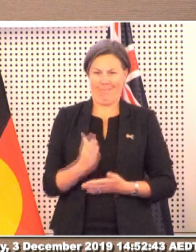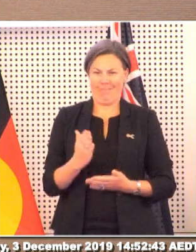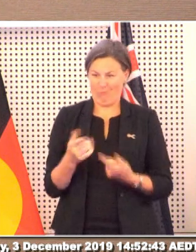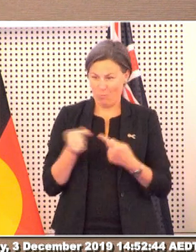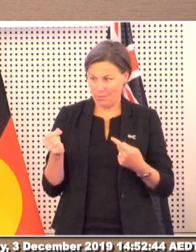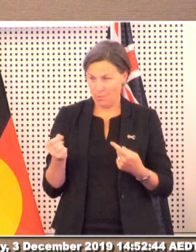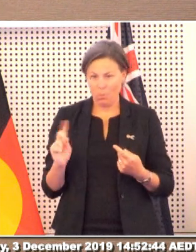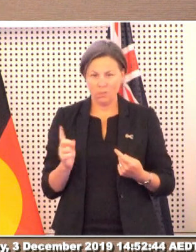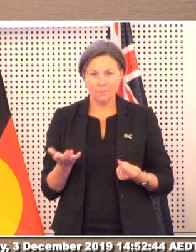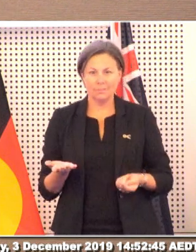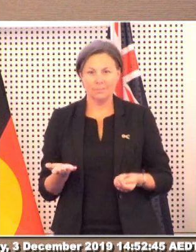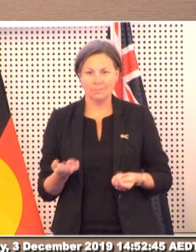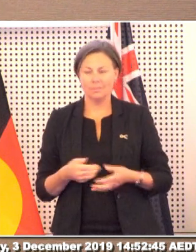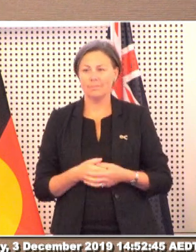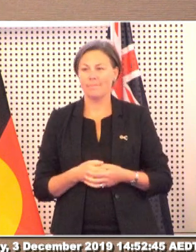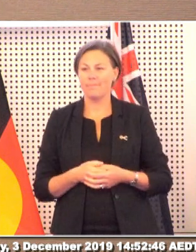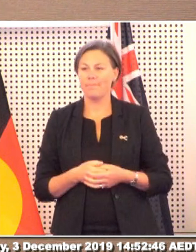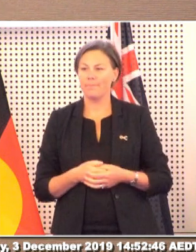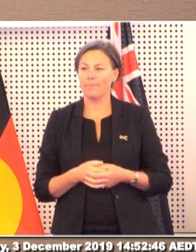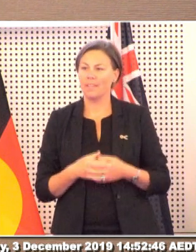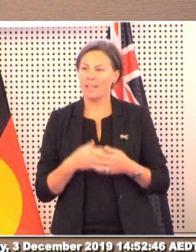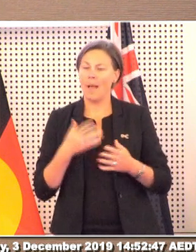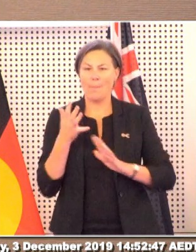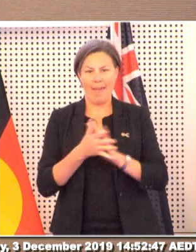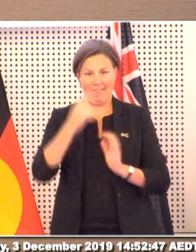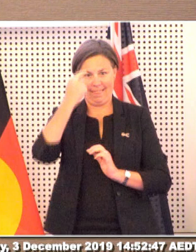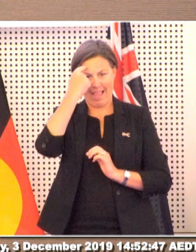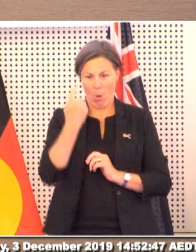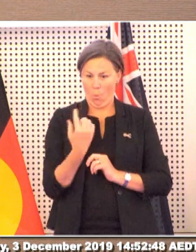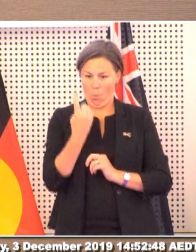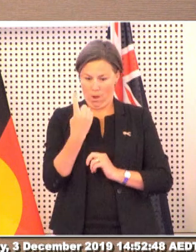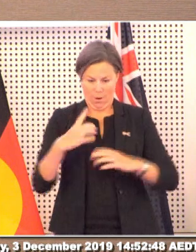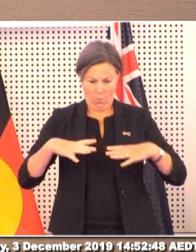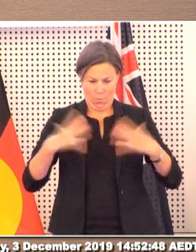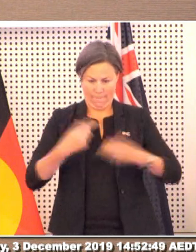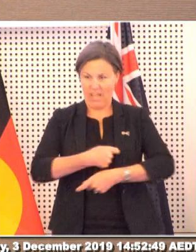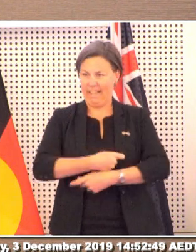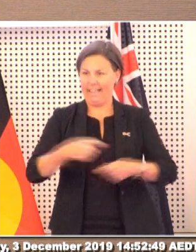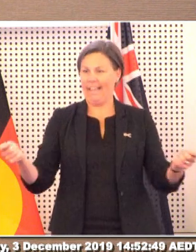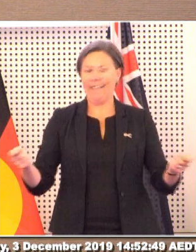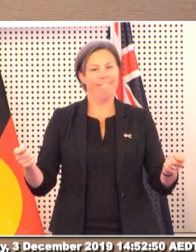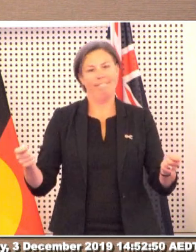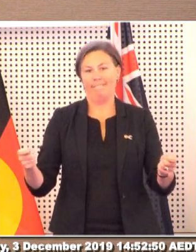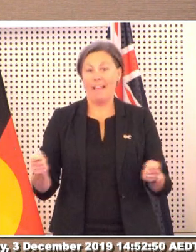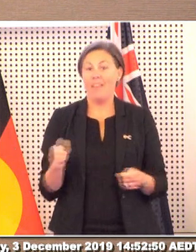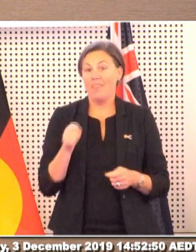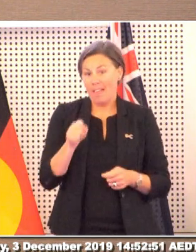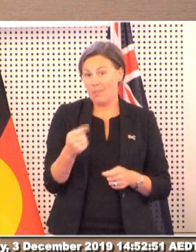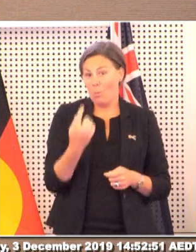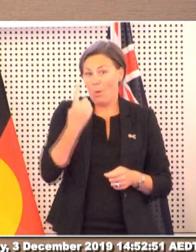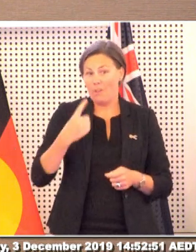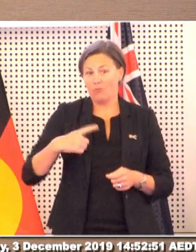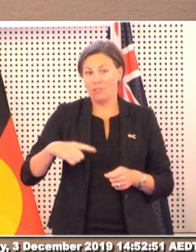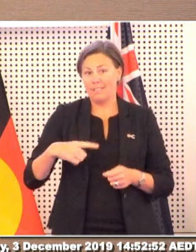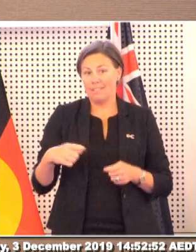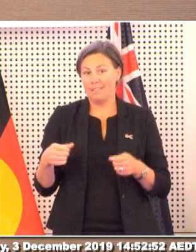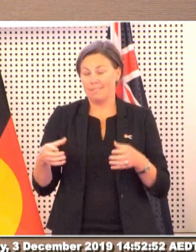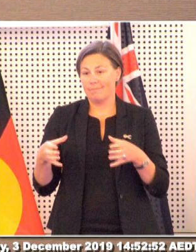So it’s the one size fits all model that is one of the contributing factors to